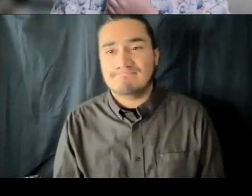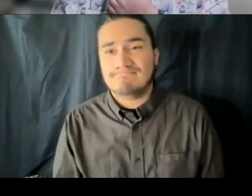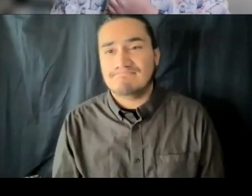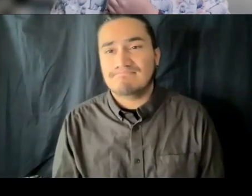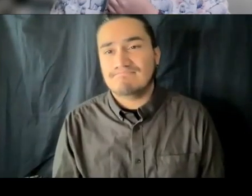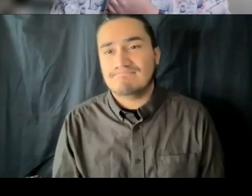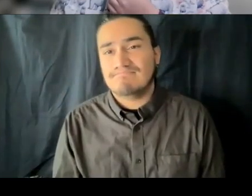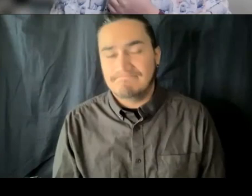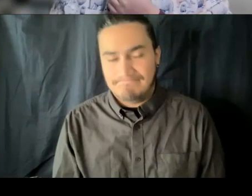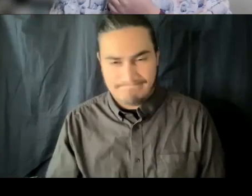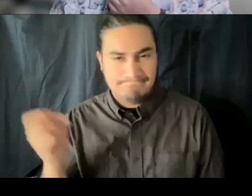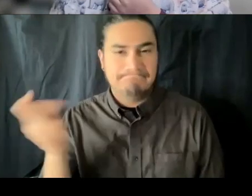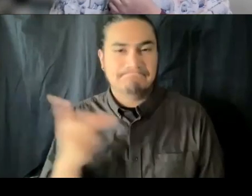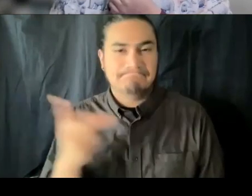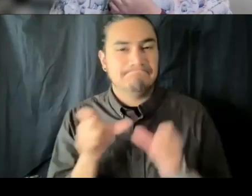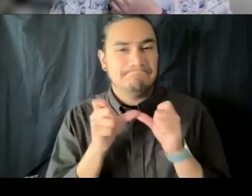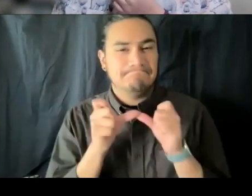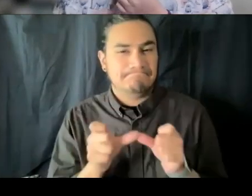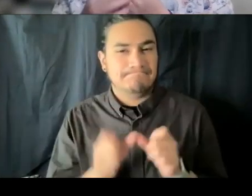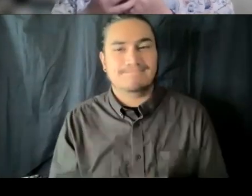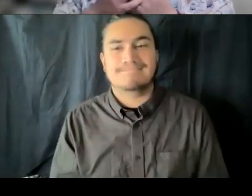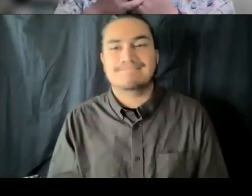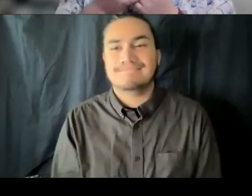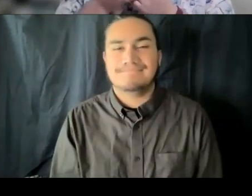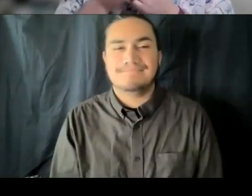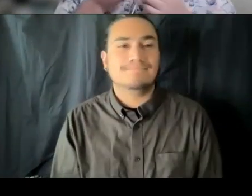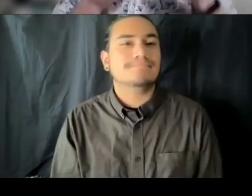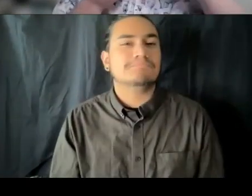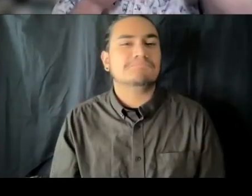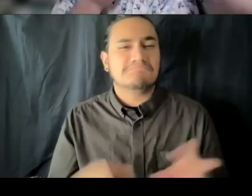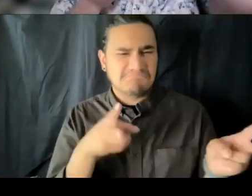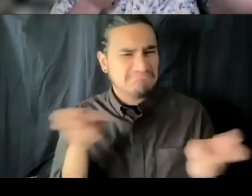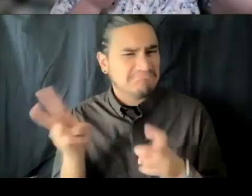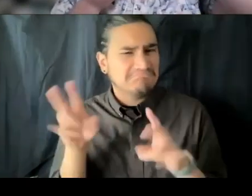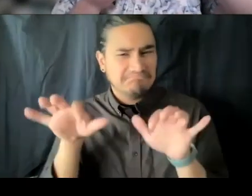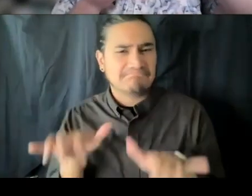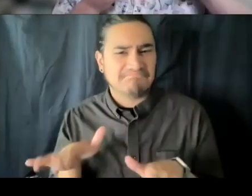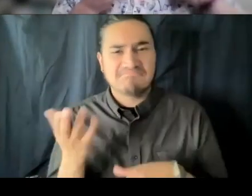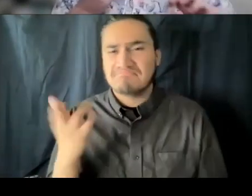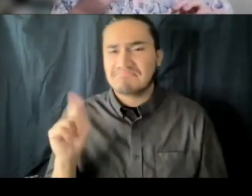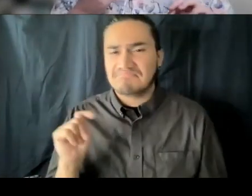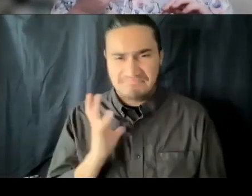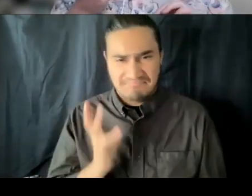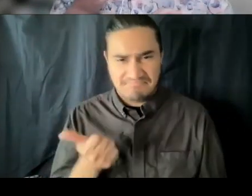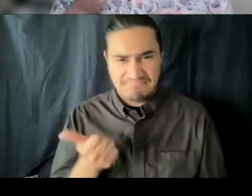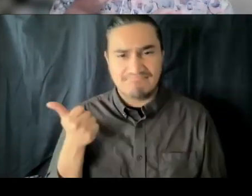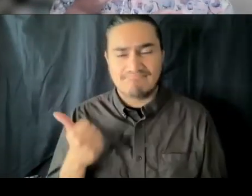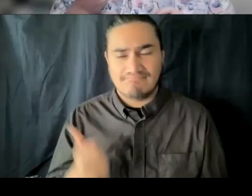Okay. Put them in the chat as they come in for you.